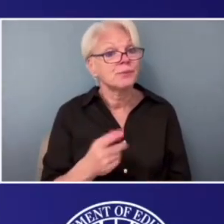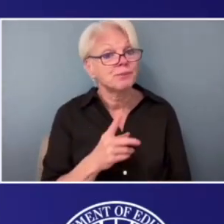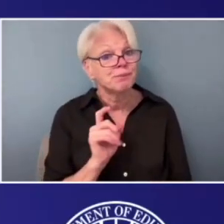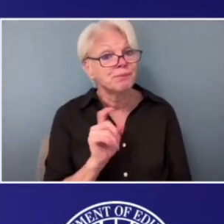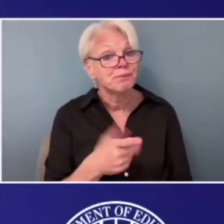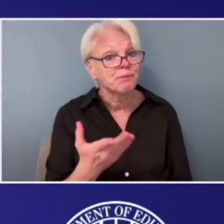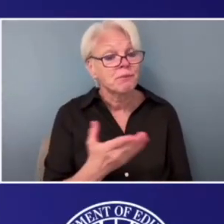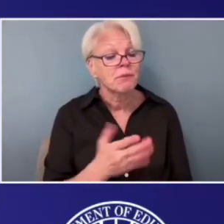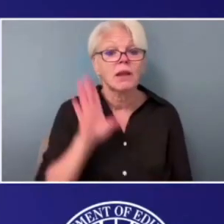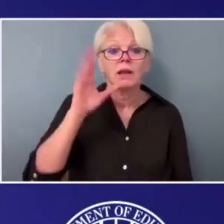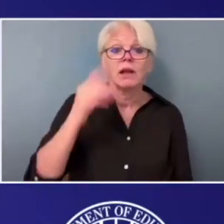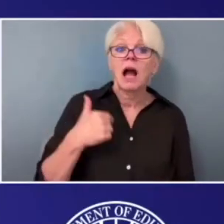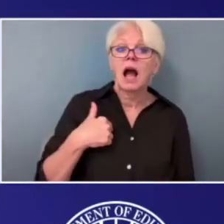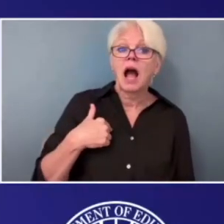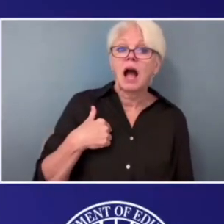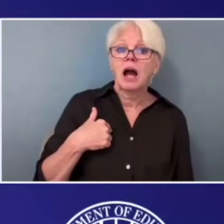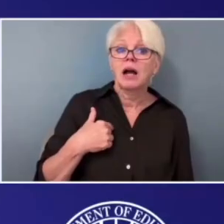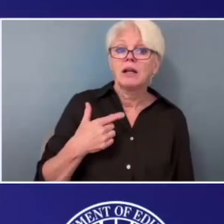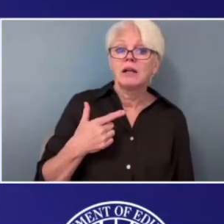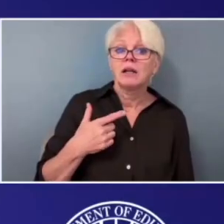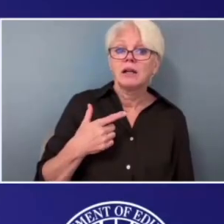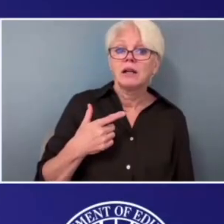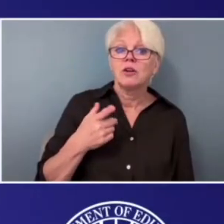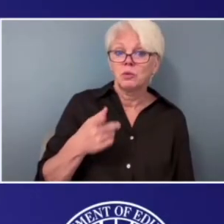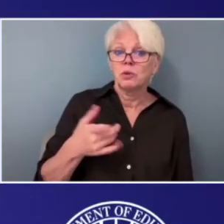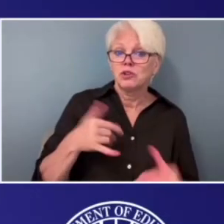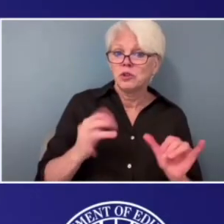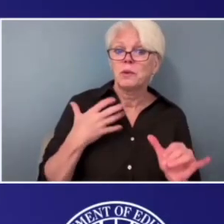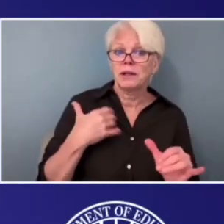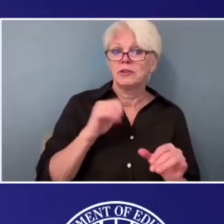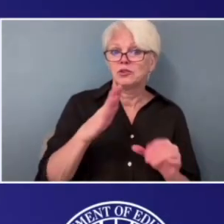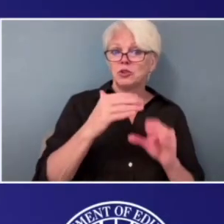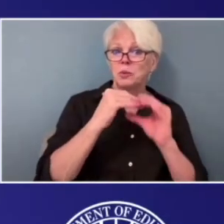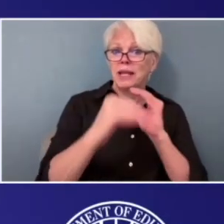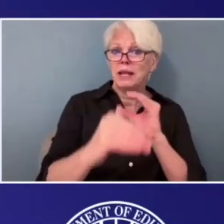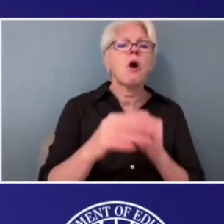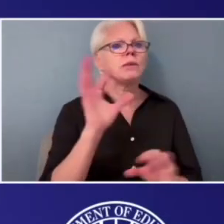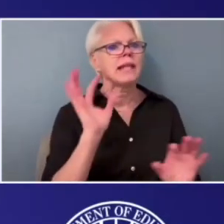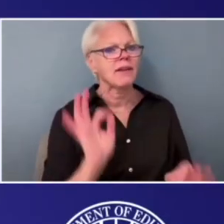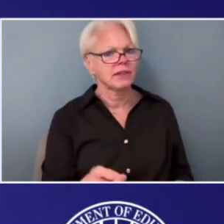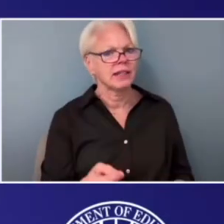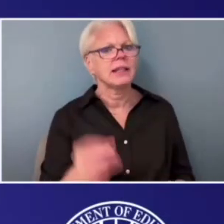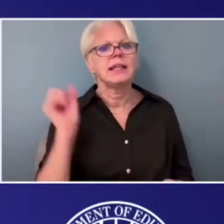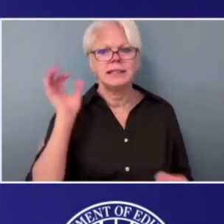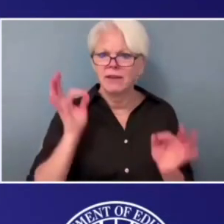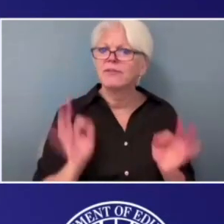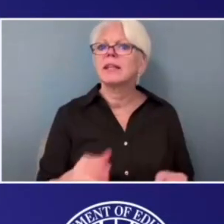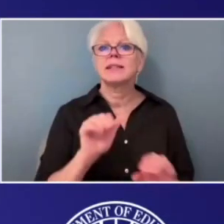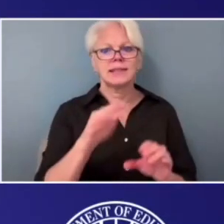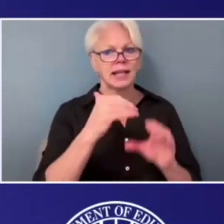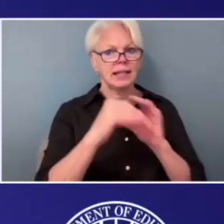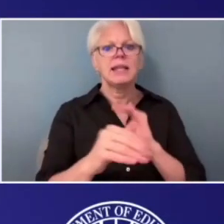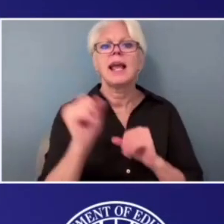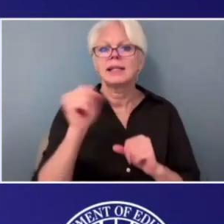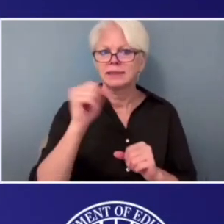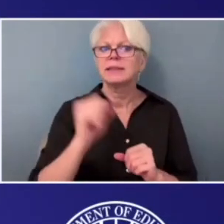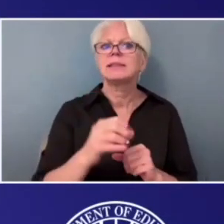I just wanted -- so do you still -- would you still like us to email you? Absolutely. Absolutely. We are still -- yes, absolutely. If there's --